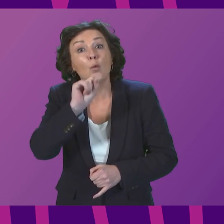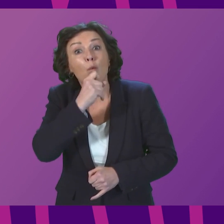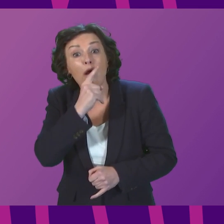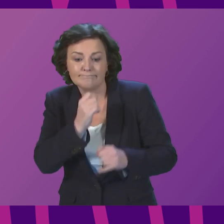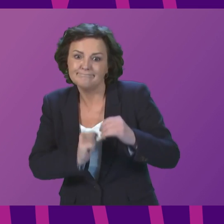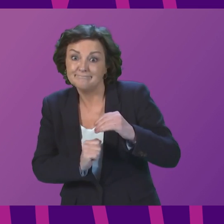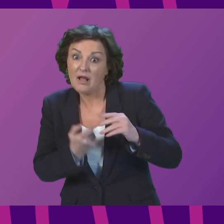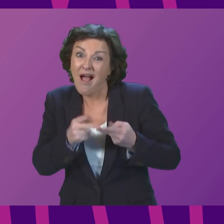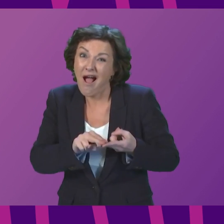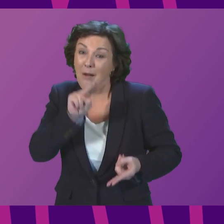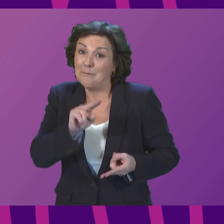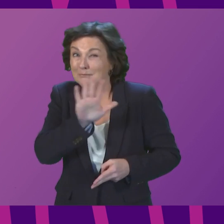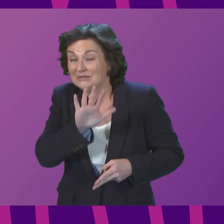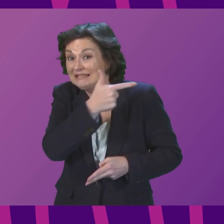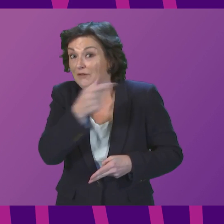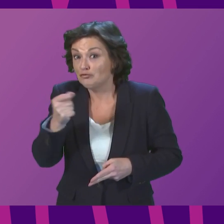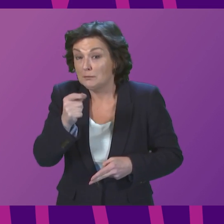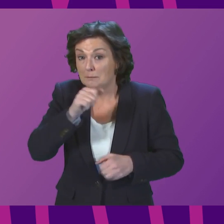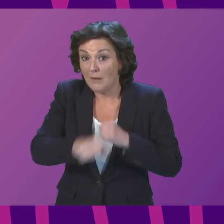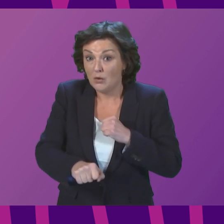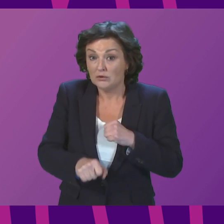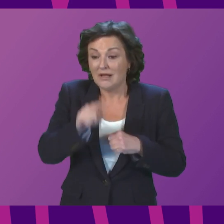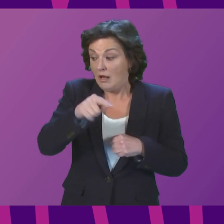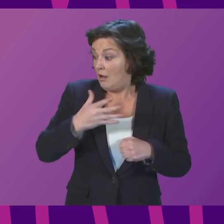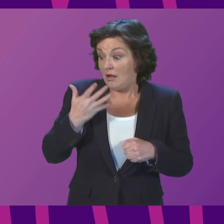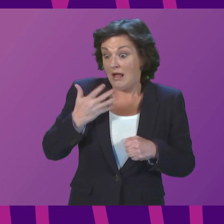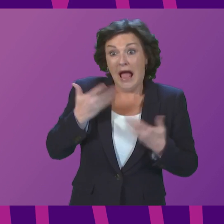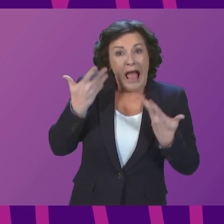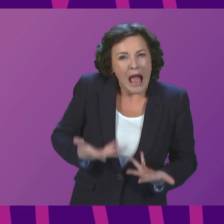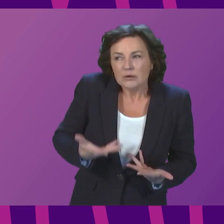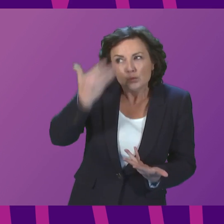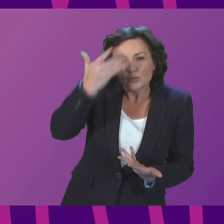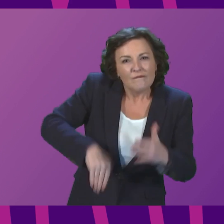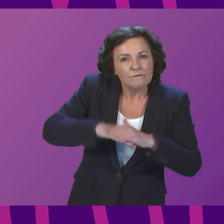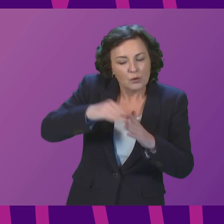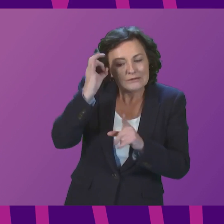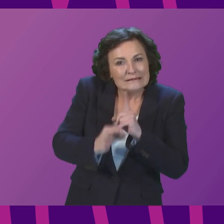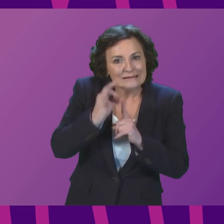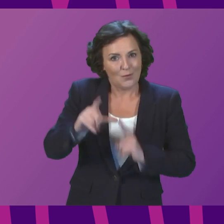The Chancellor of the Exchequer was still on his feet when I came into the chamber, so I have not heard all the detail of what he said, but he has just announced what sounded